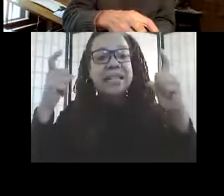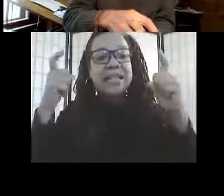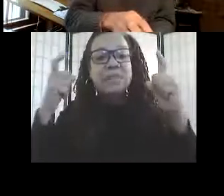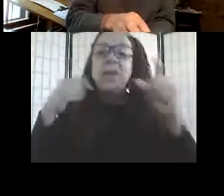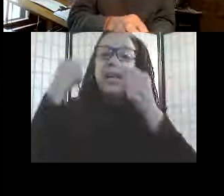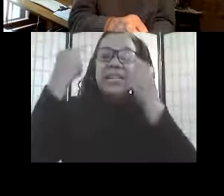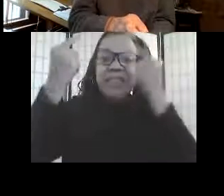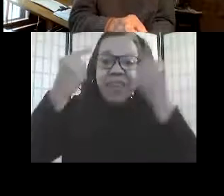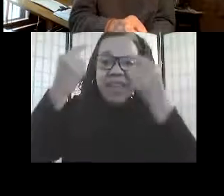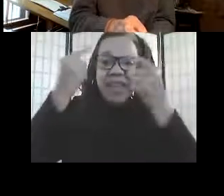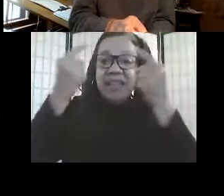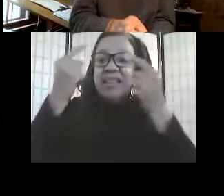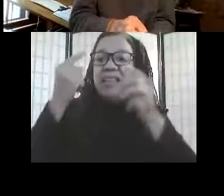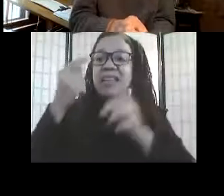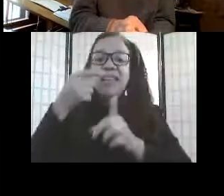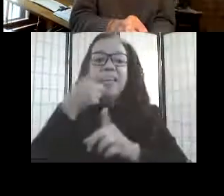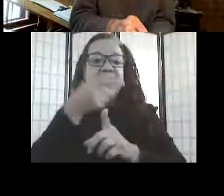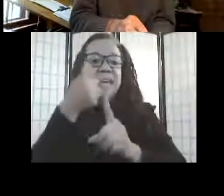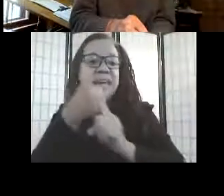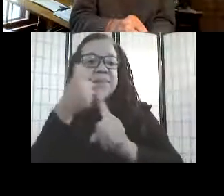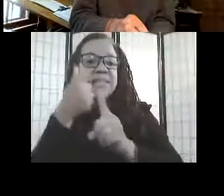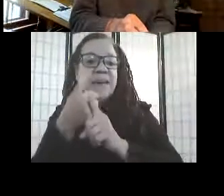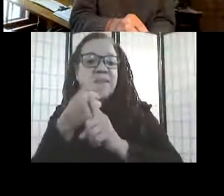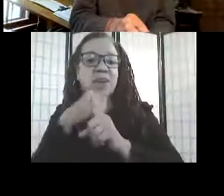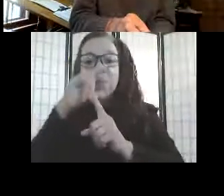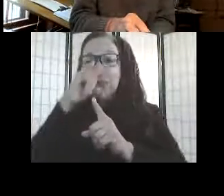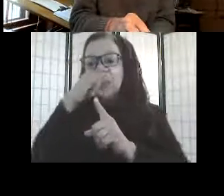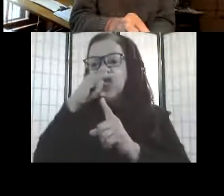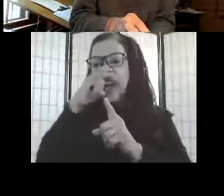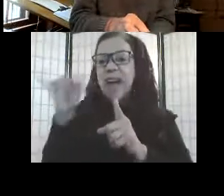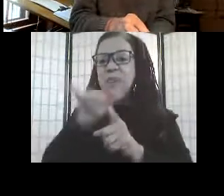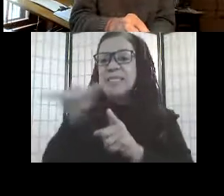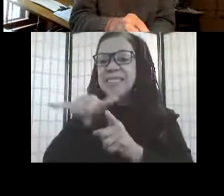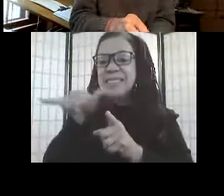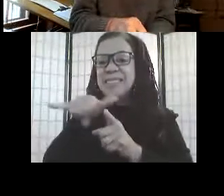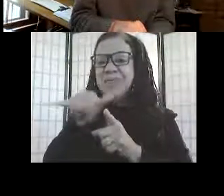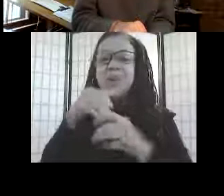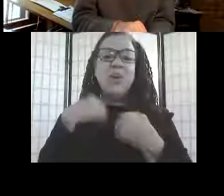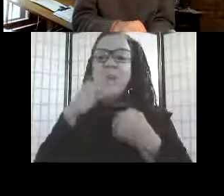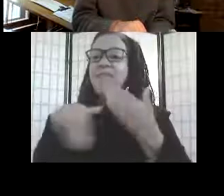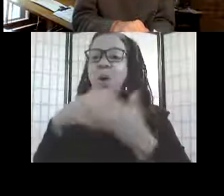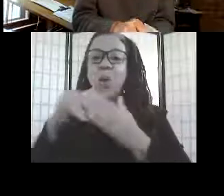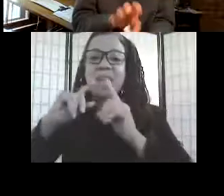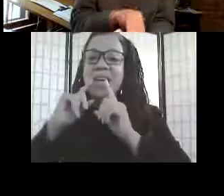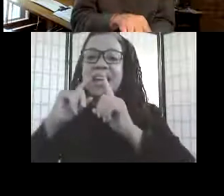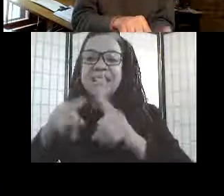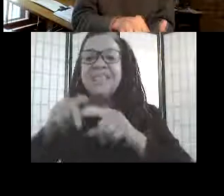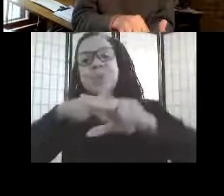he-- he looks a little more childlike when he realizes he doesn't have all the answers. When he's walking around feeling kind of full